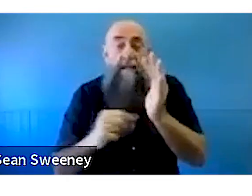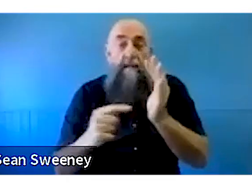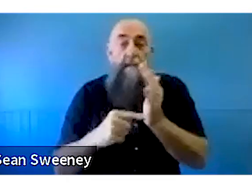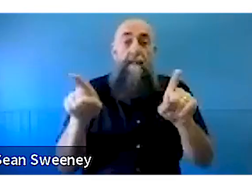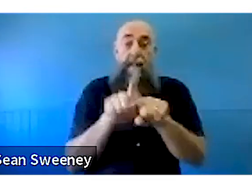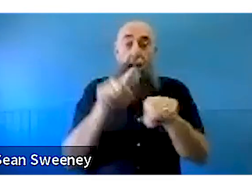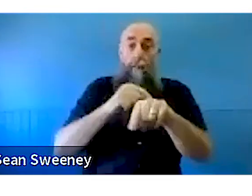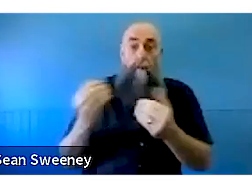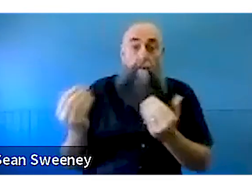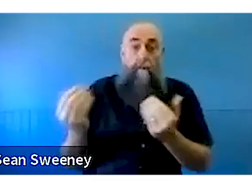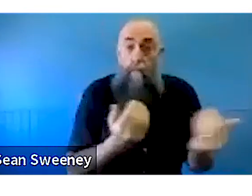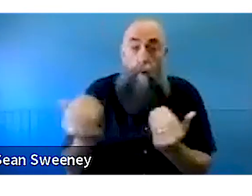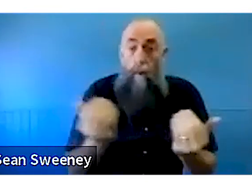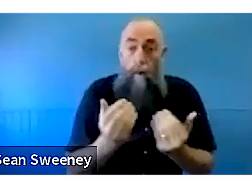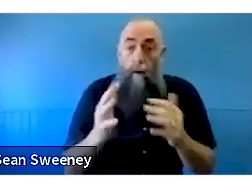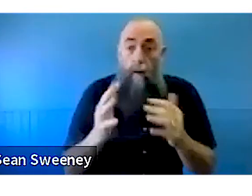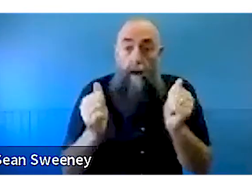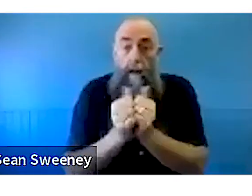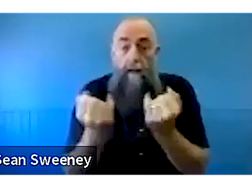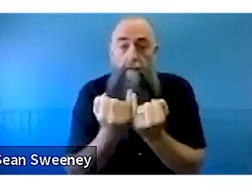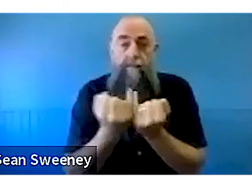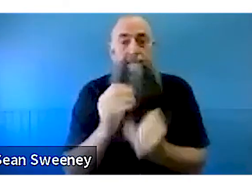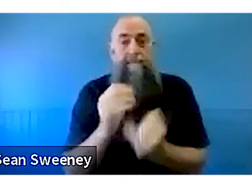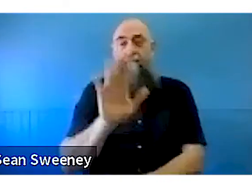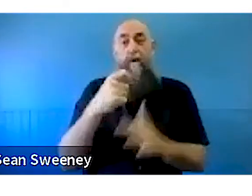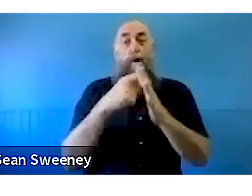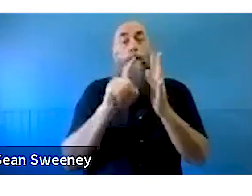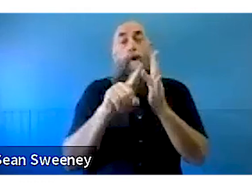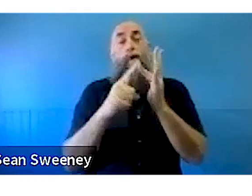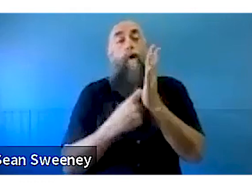knockout, the no courier person will come to your event.